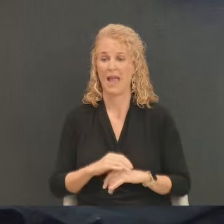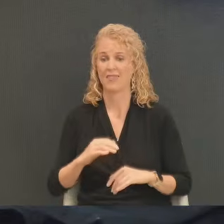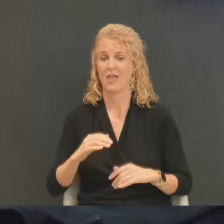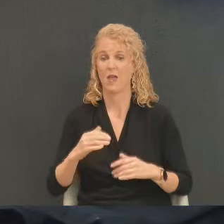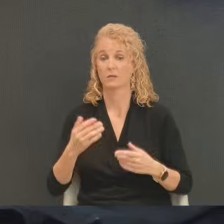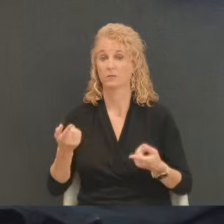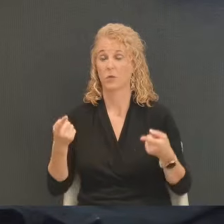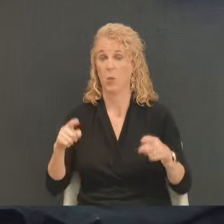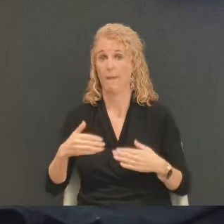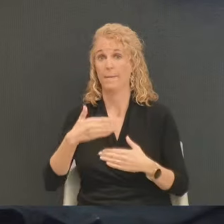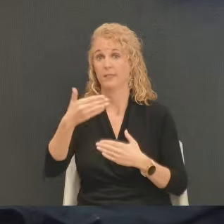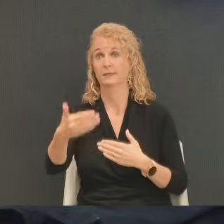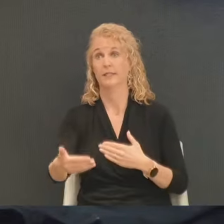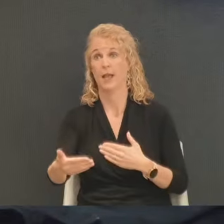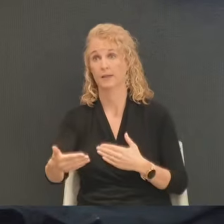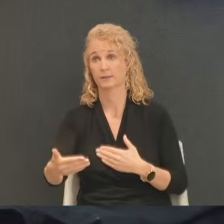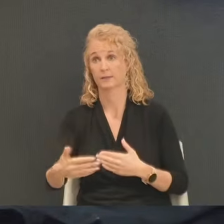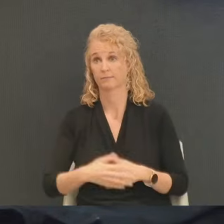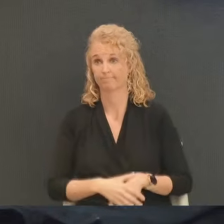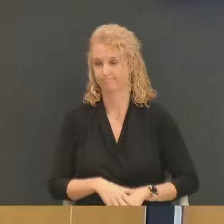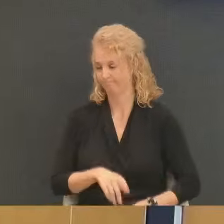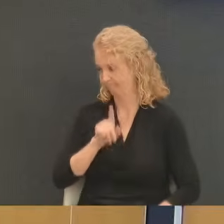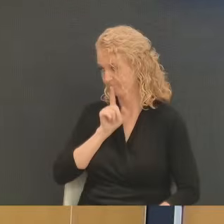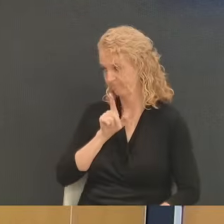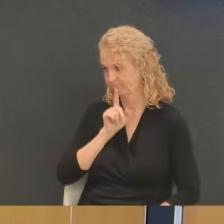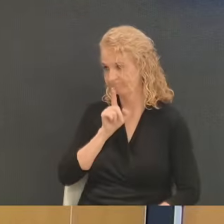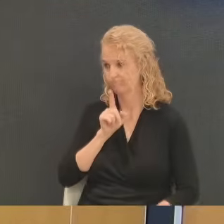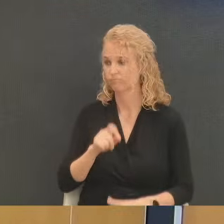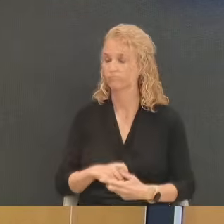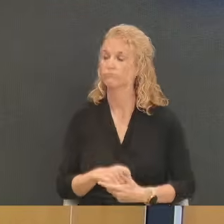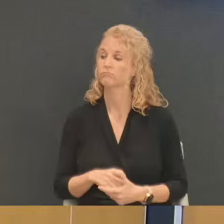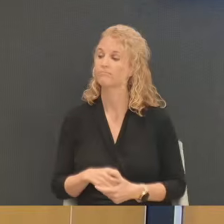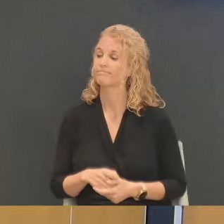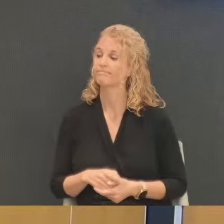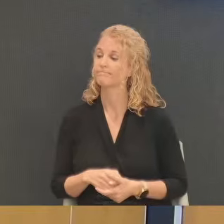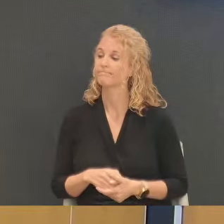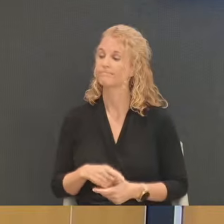going to look like here in the next couple years? Yeah, sure. So, uh, Phil, you can,